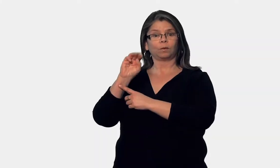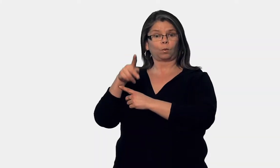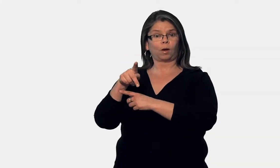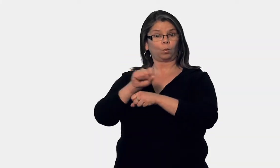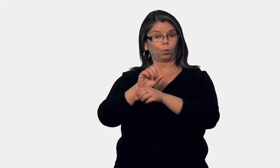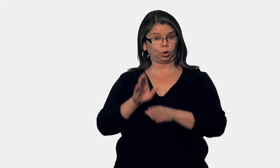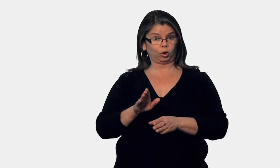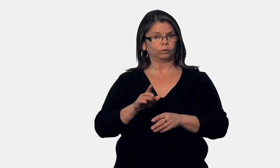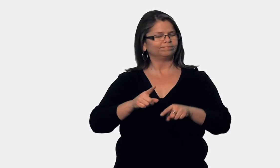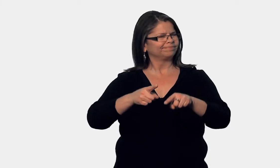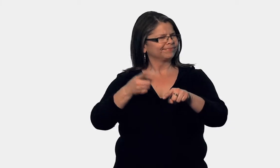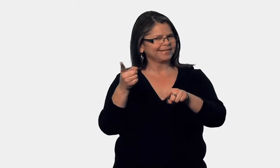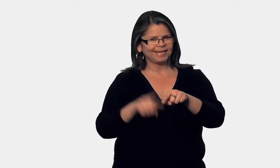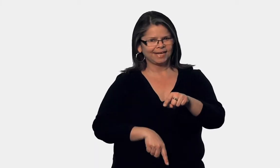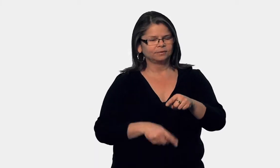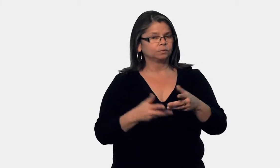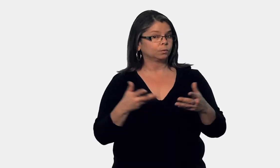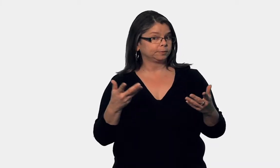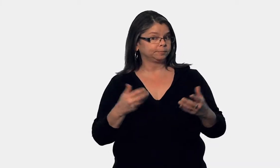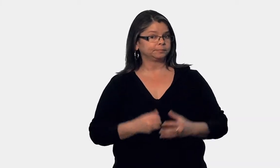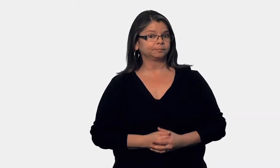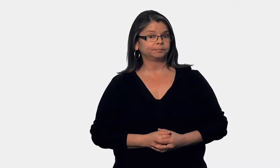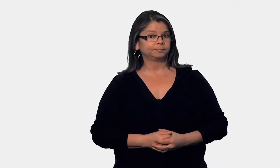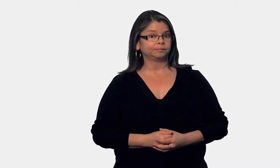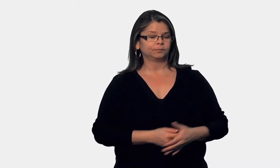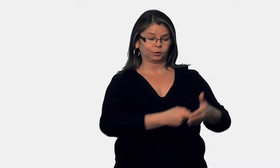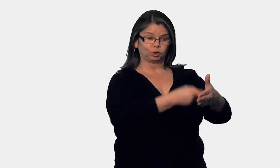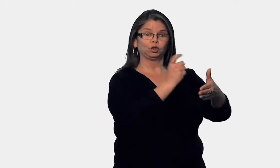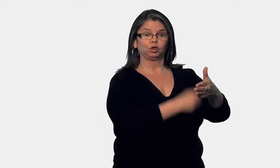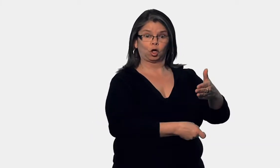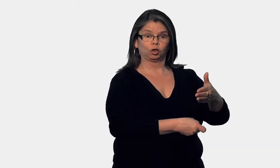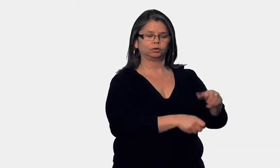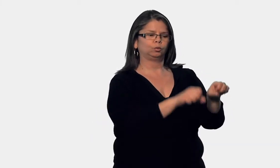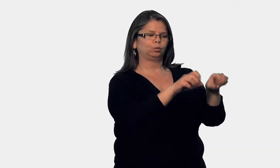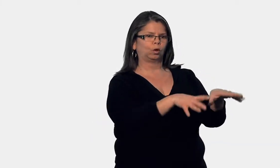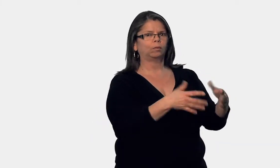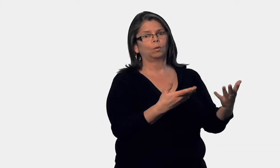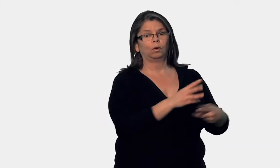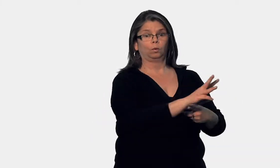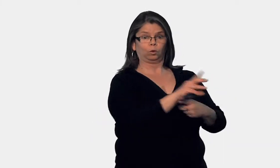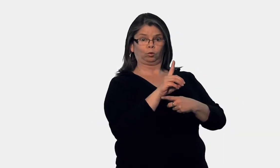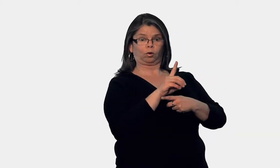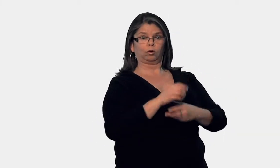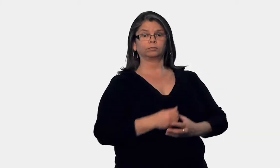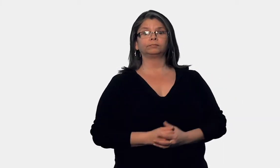What the V/WAP Worker Cannot Do: Have the charges dropped (withdraw charges);